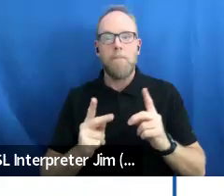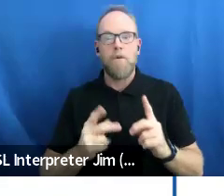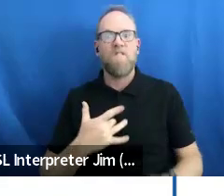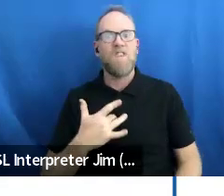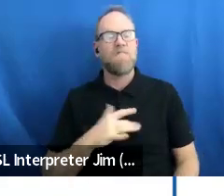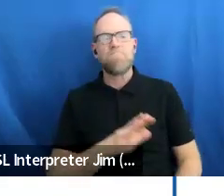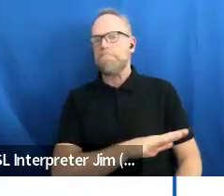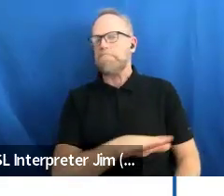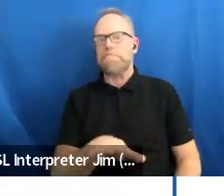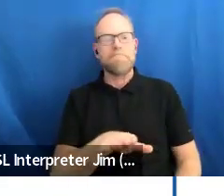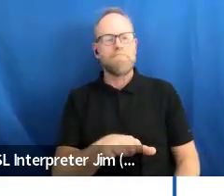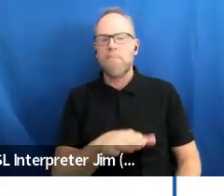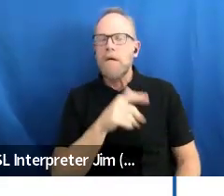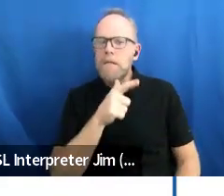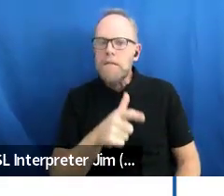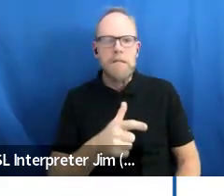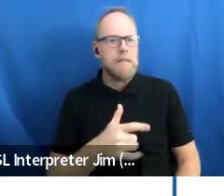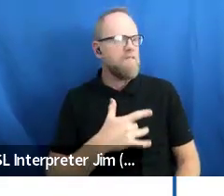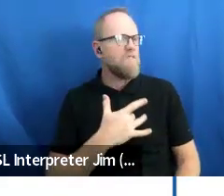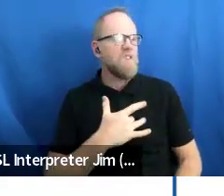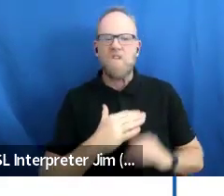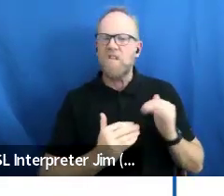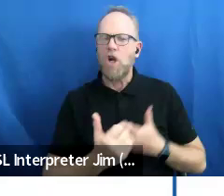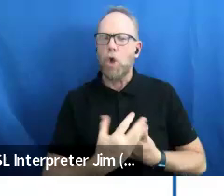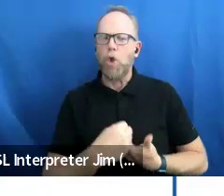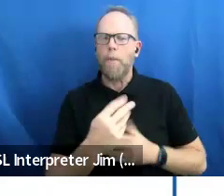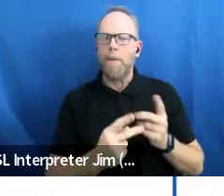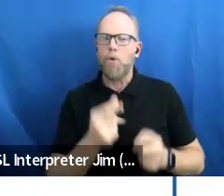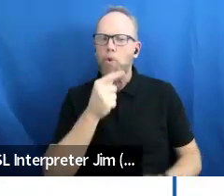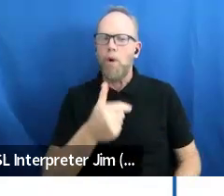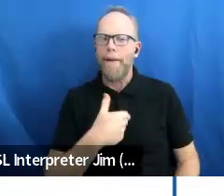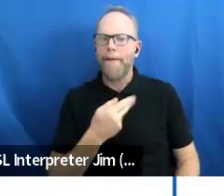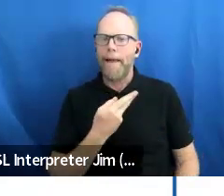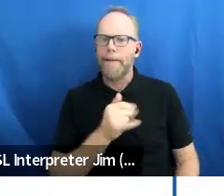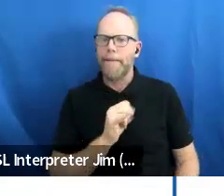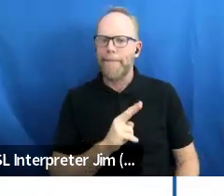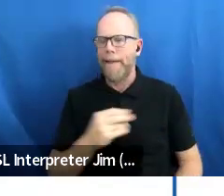people with HIV or AIDS in the ADA. You know, that's politically bad.